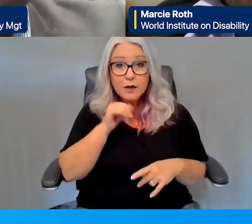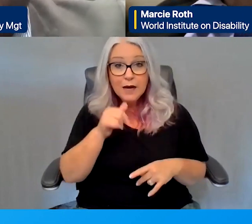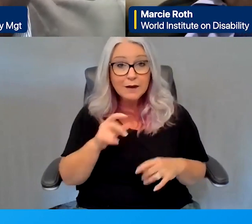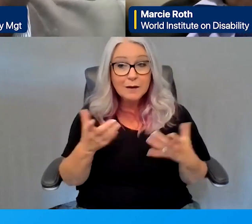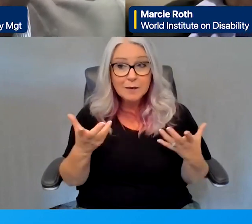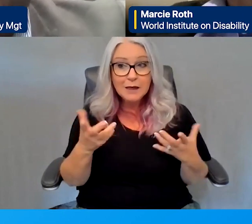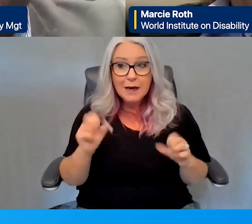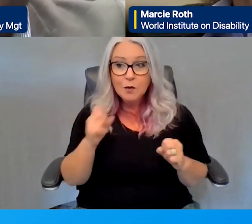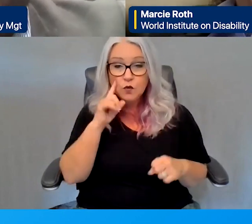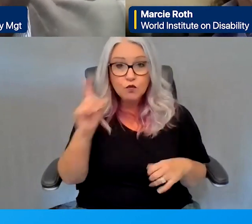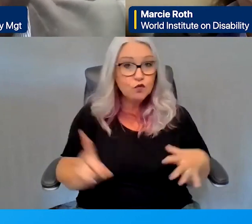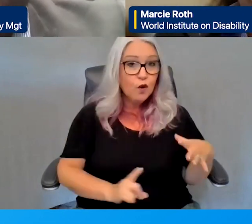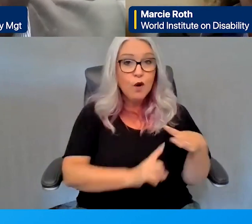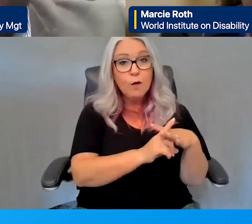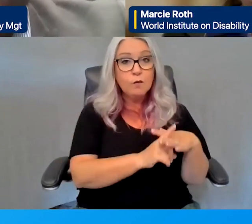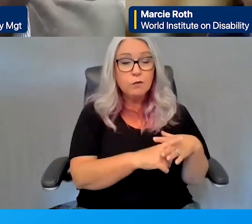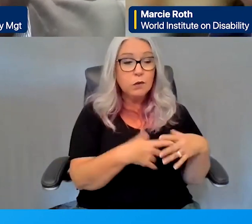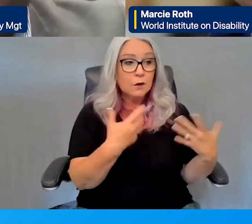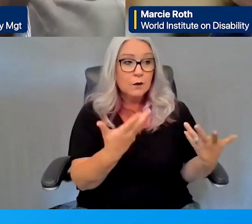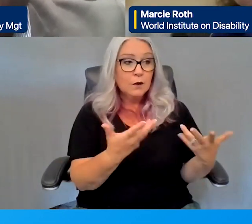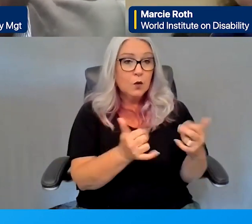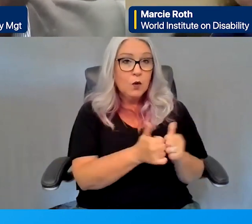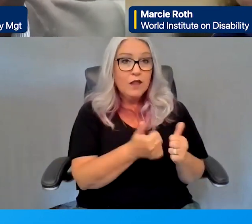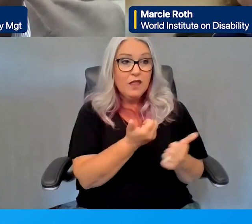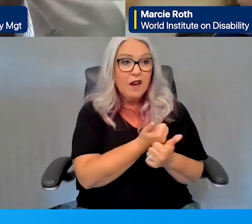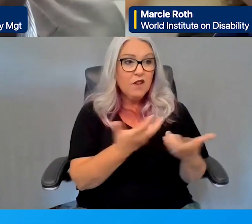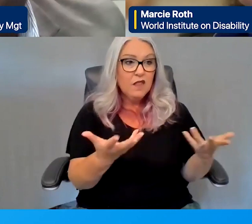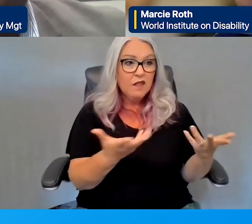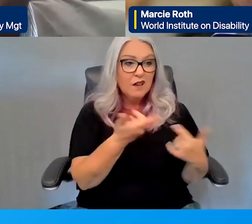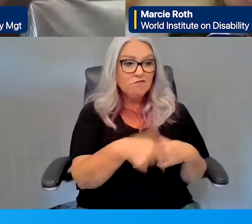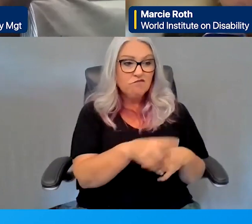with the specific dietary needs